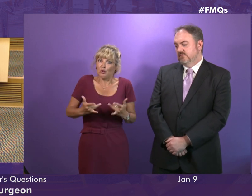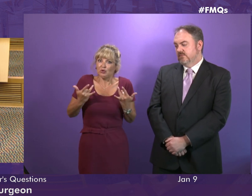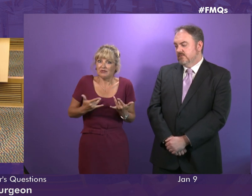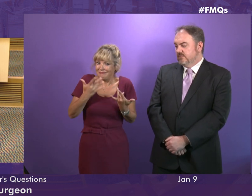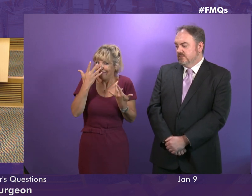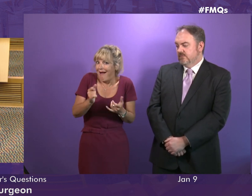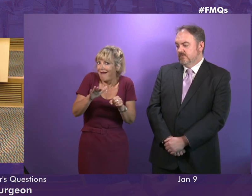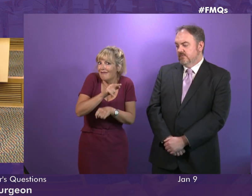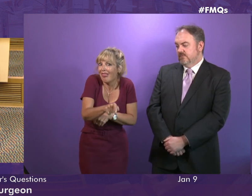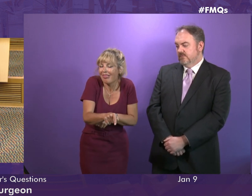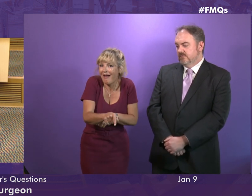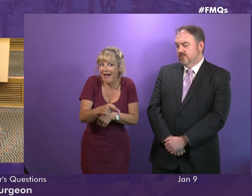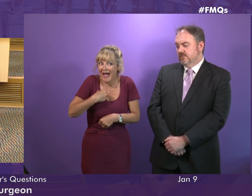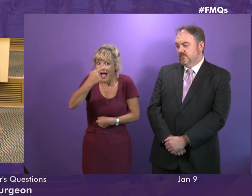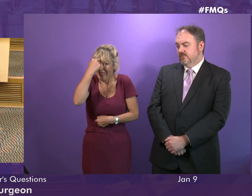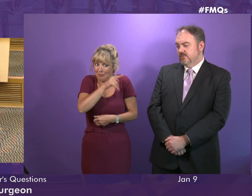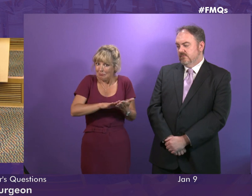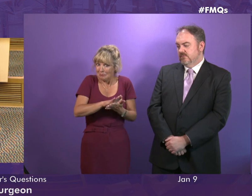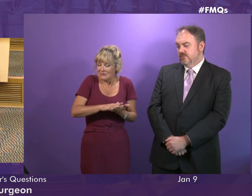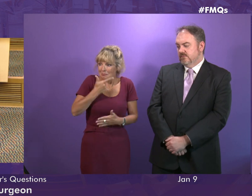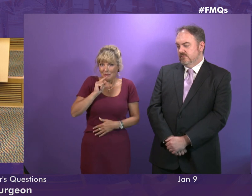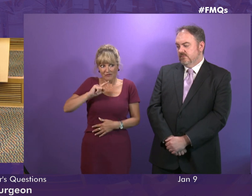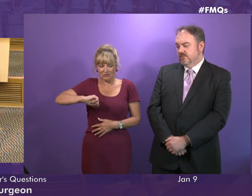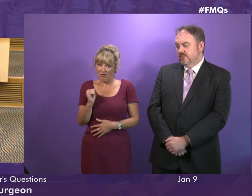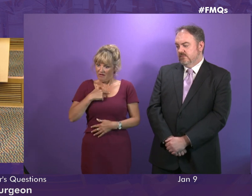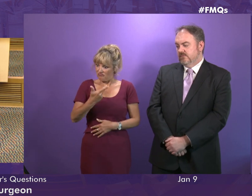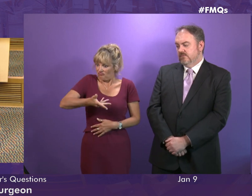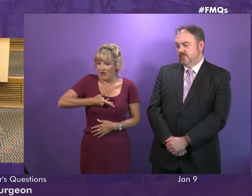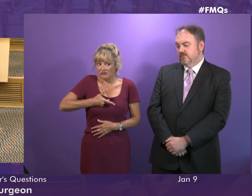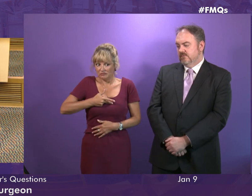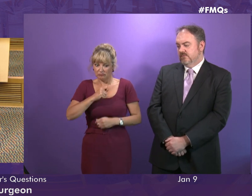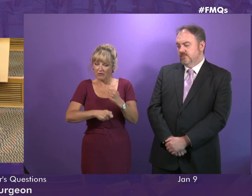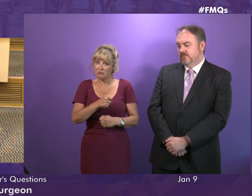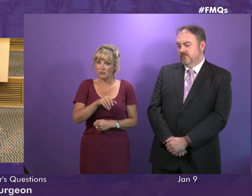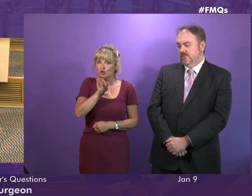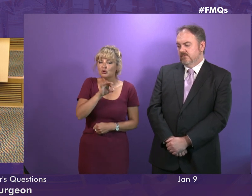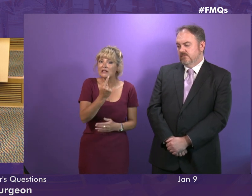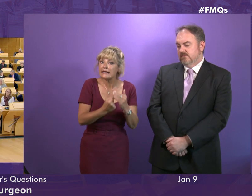to choose a different future—to become an independent country and to protect our place in the European Union.